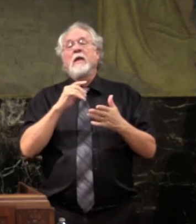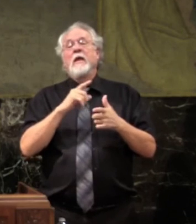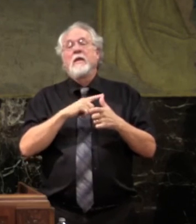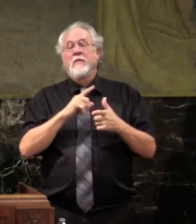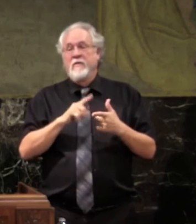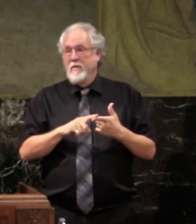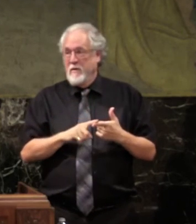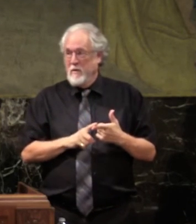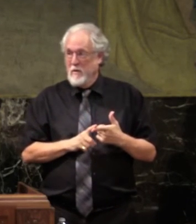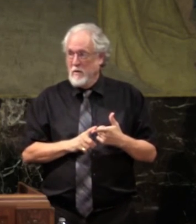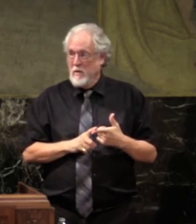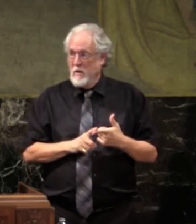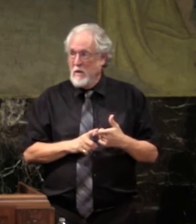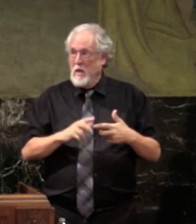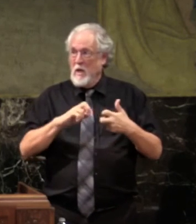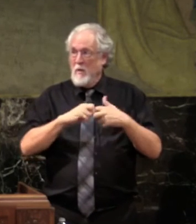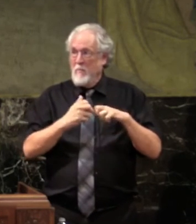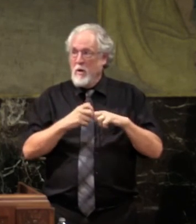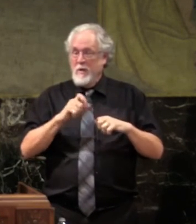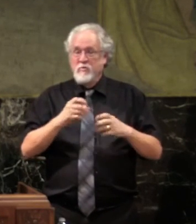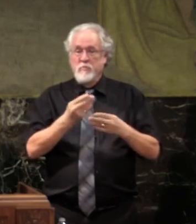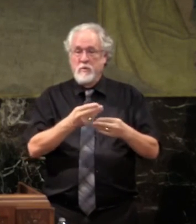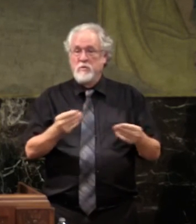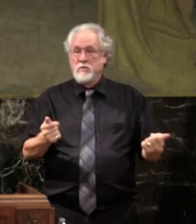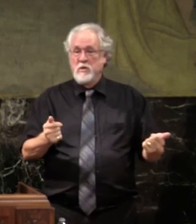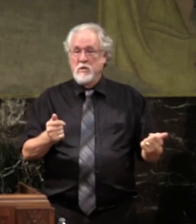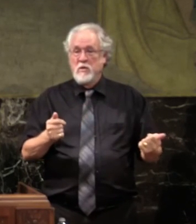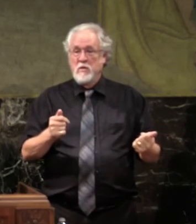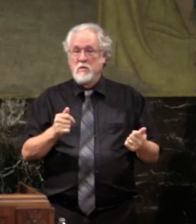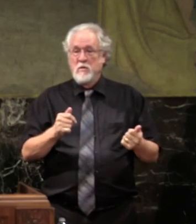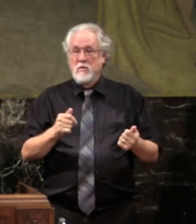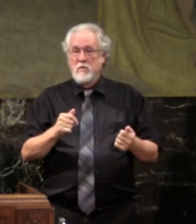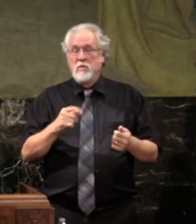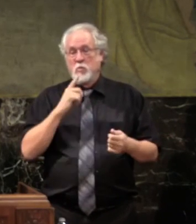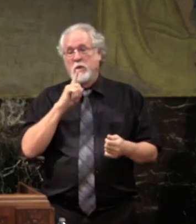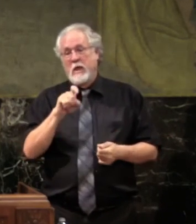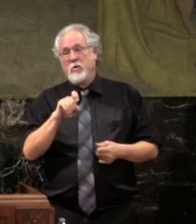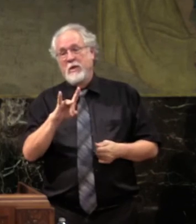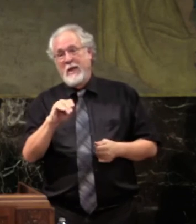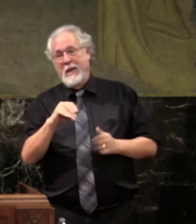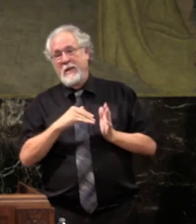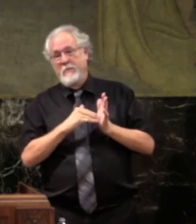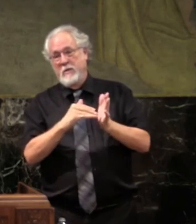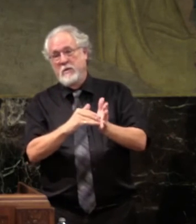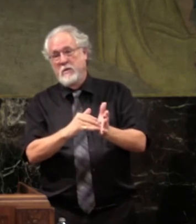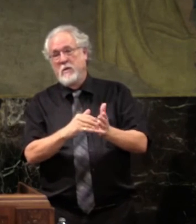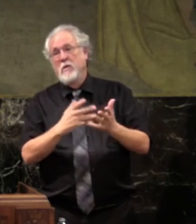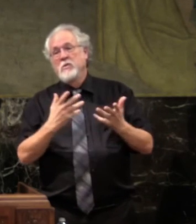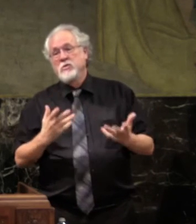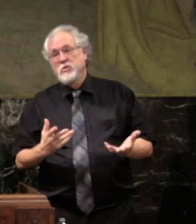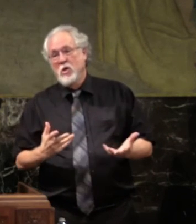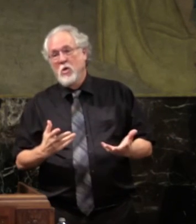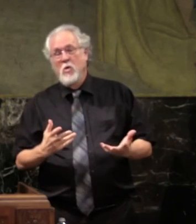the problem that has to be resolved 280 million dollars and so I haven't been